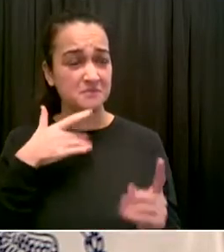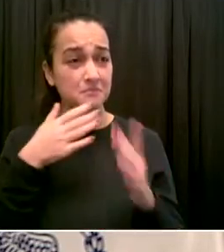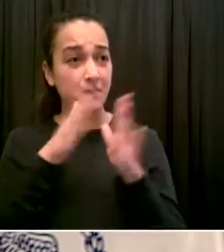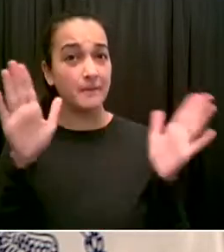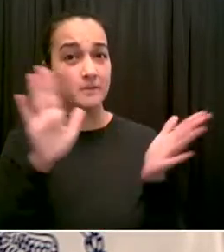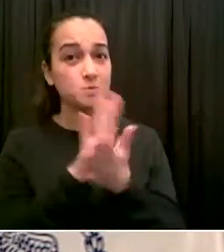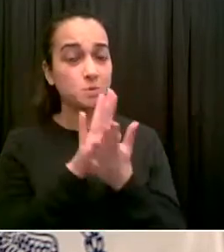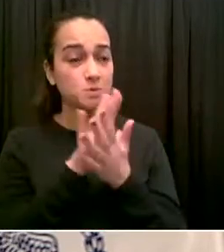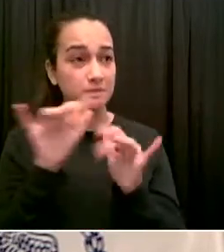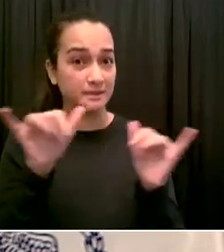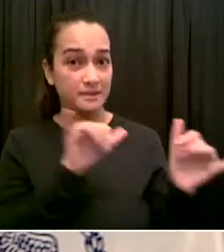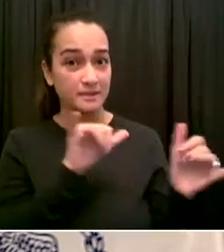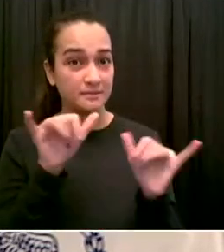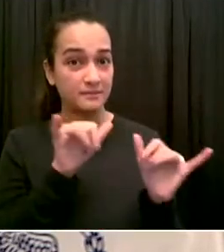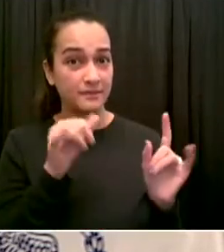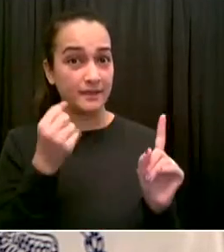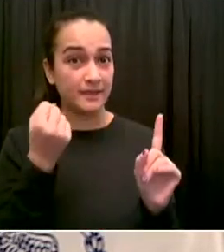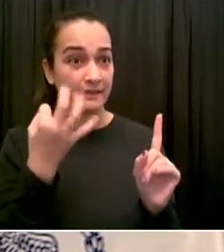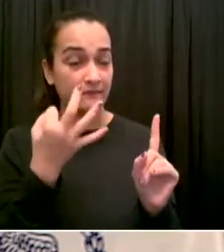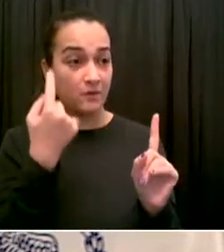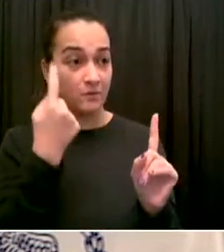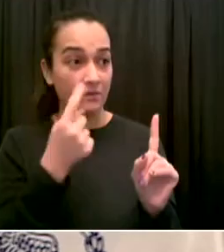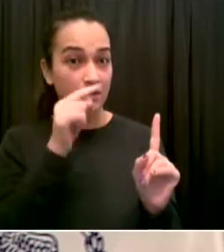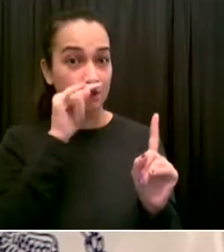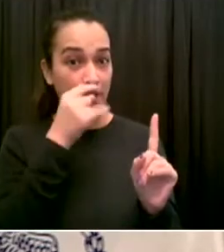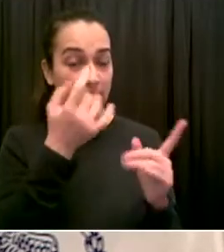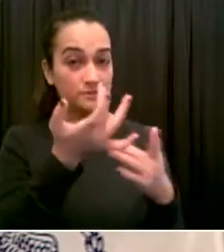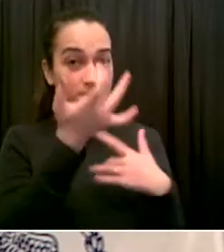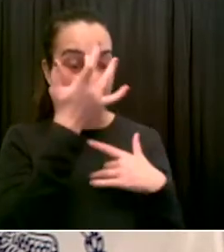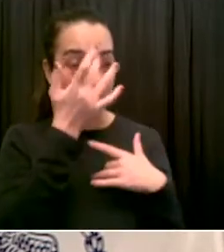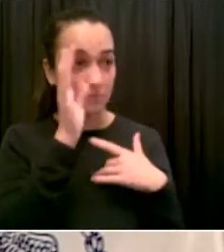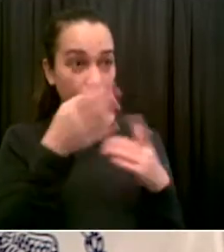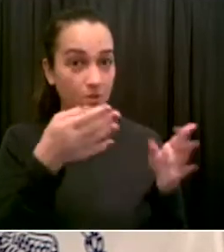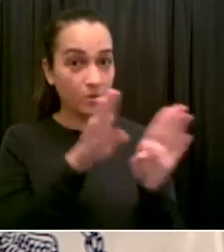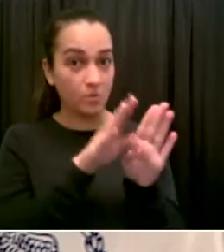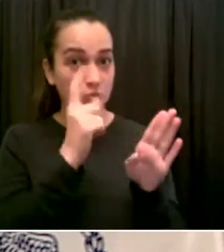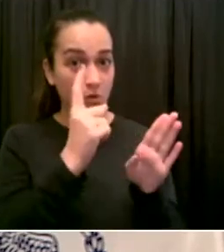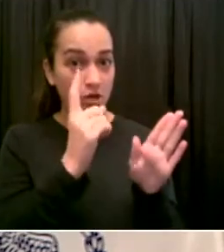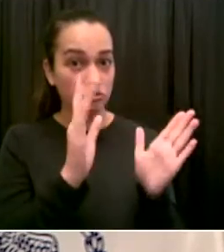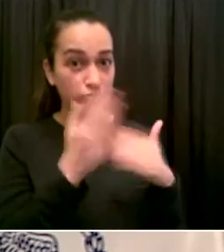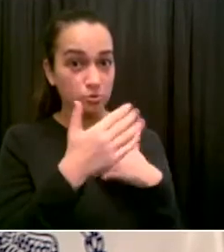POSSIBILITY YOU WILL RECONSIDER